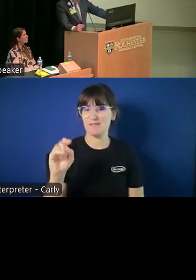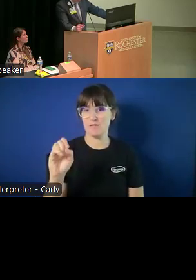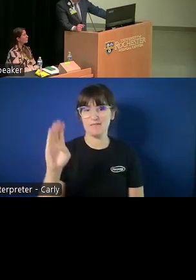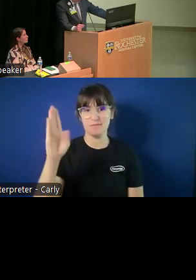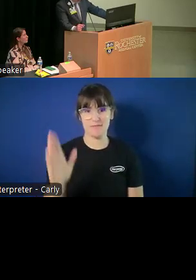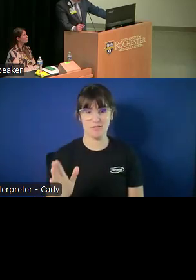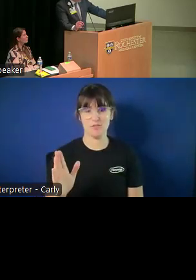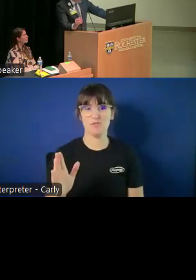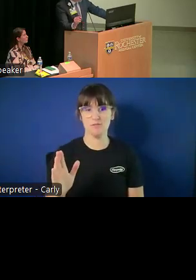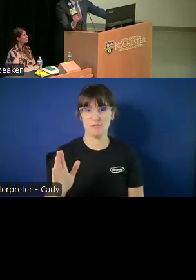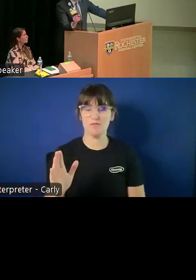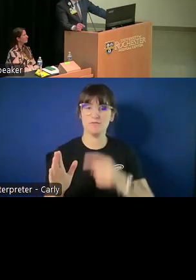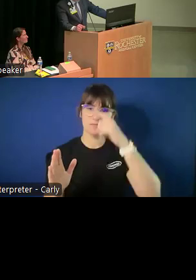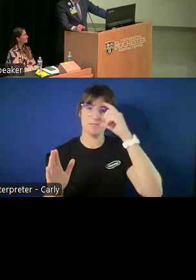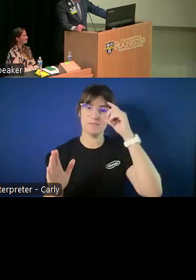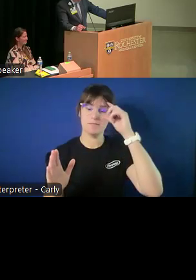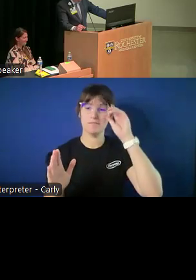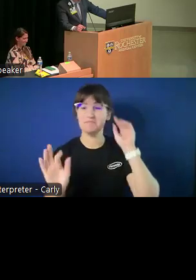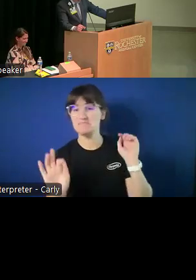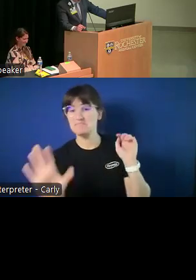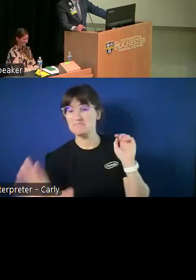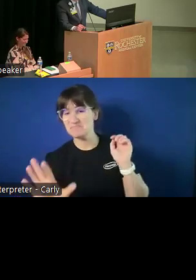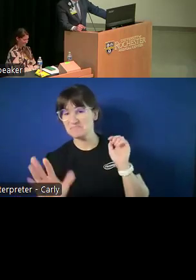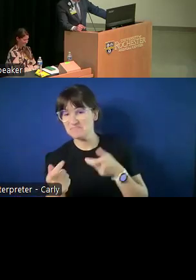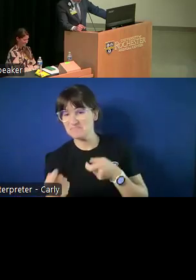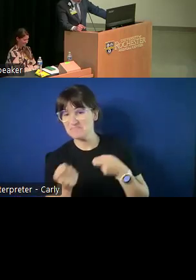thought leader i'll just leave that as a little crumb of a teaser until we get the contract